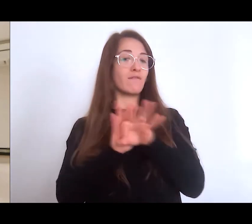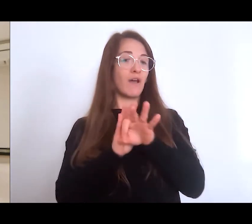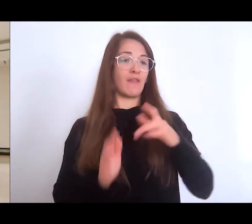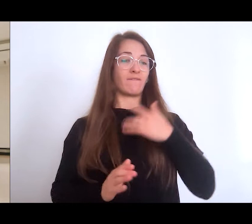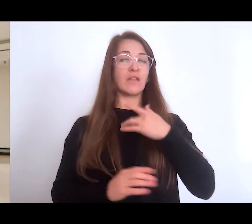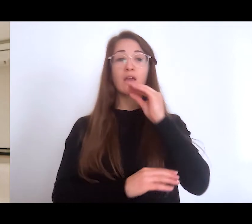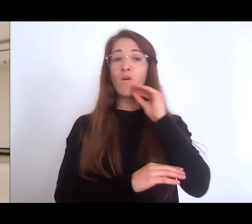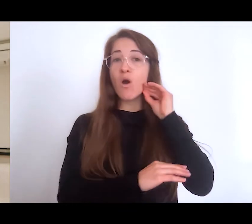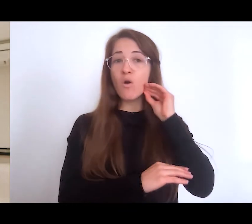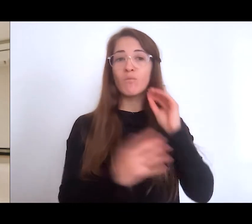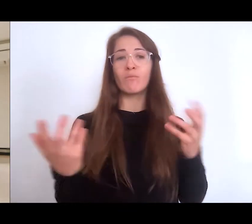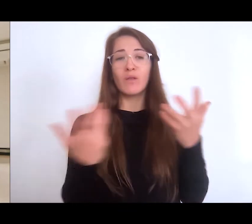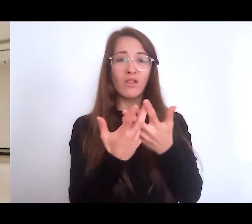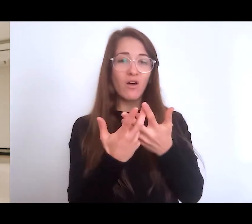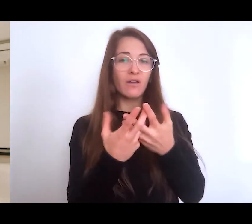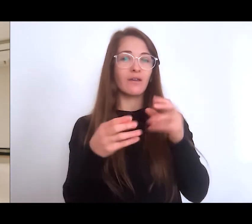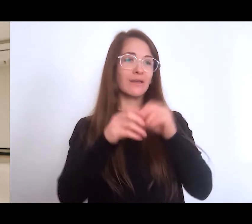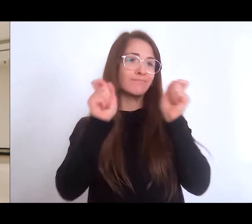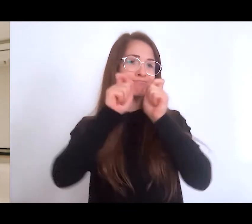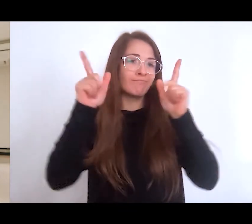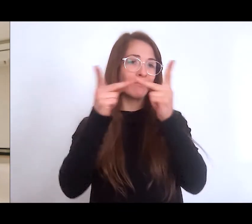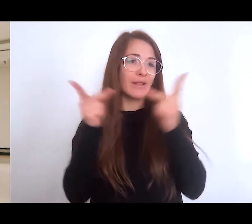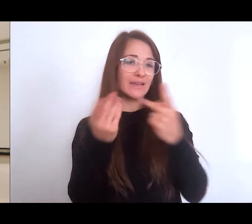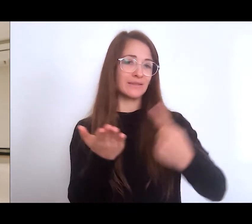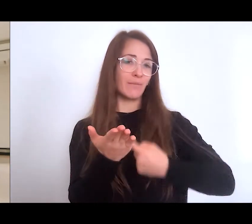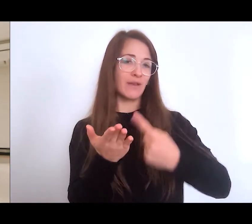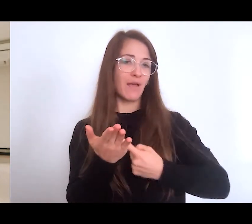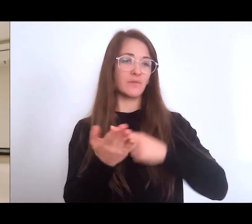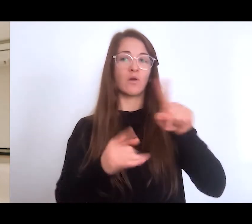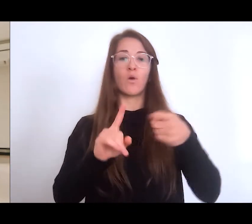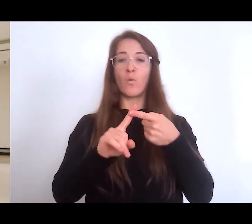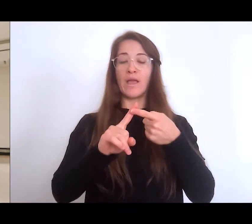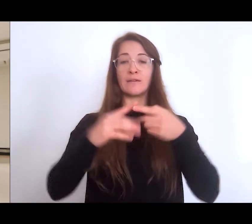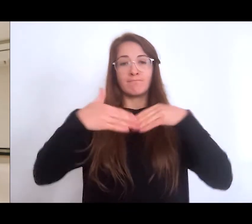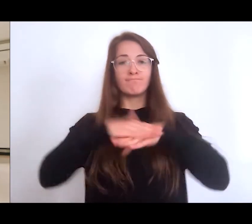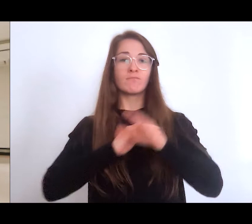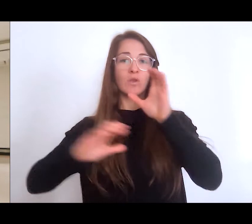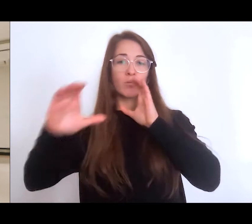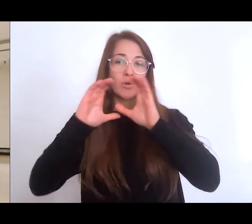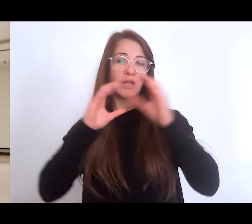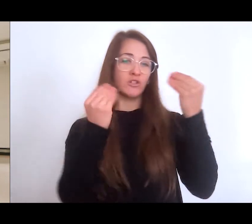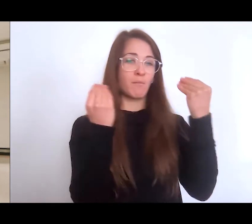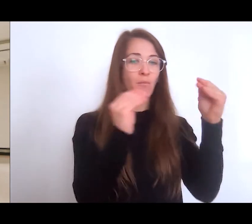WHEN YOU FIND THAT SENSE OF HOME IN A SURPRISING PLACE.